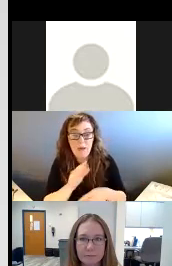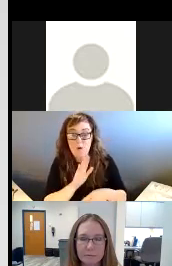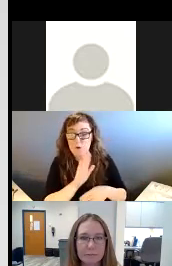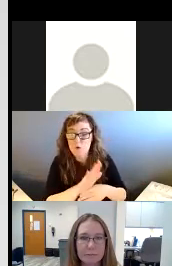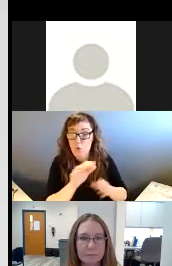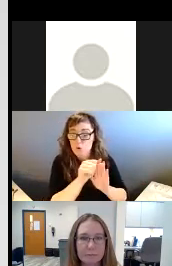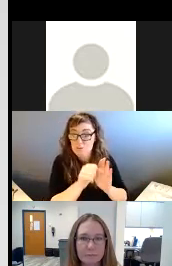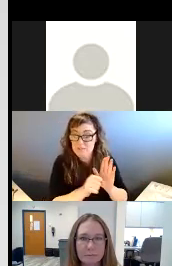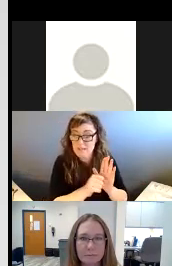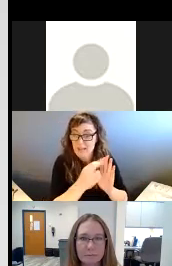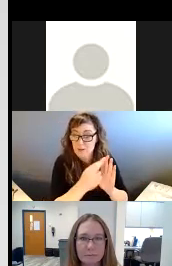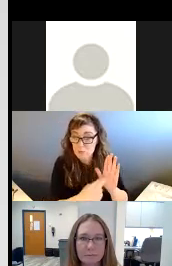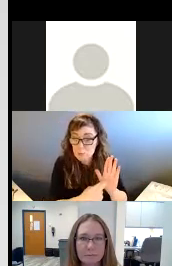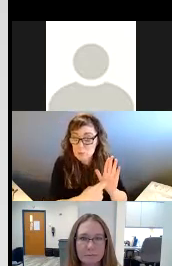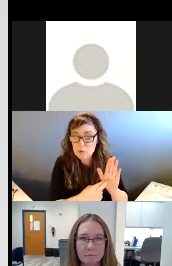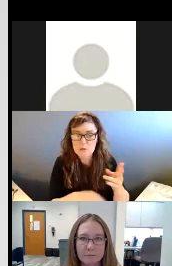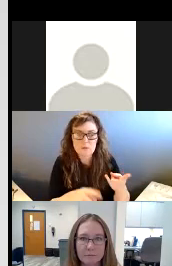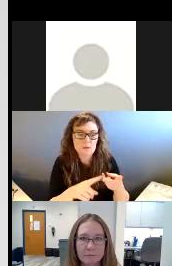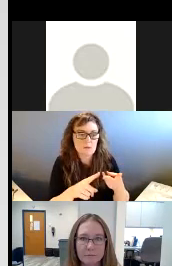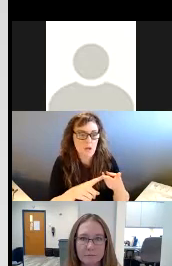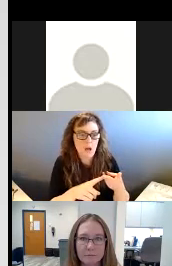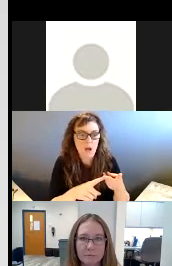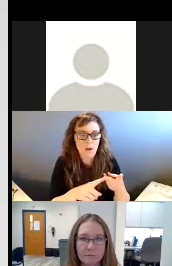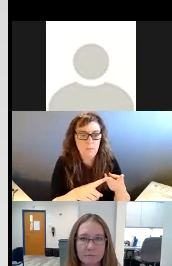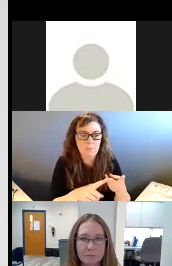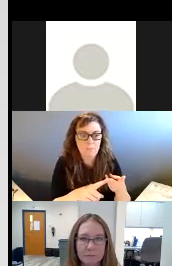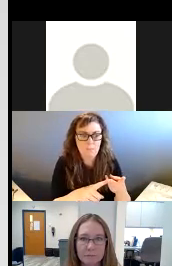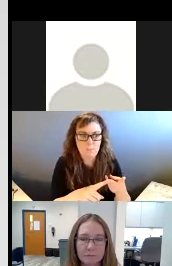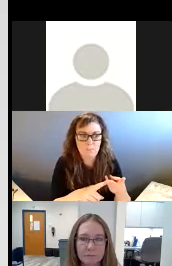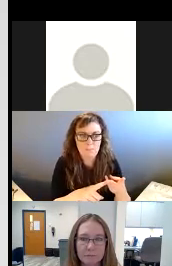REGULATIONS, AND ESPECIALLY PAIR SOURCE REGULATIONS.